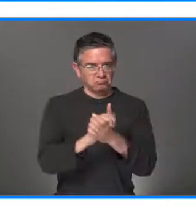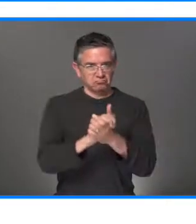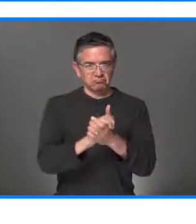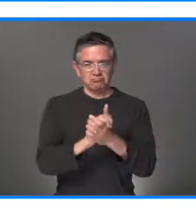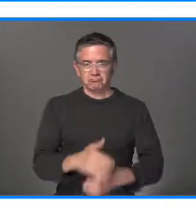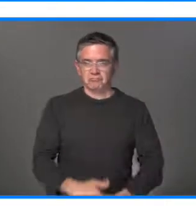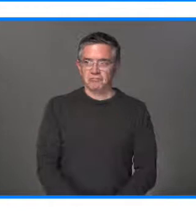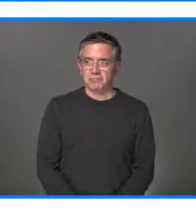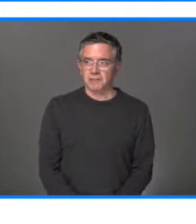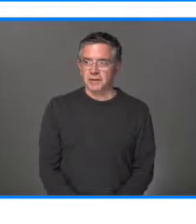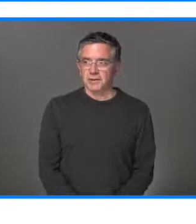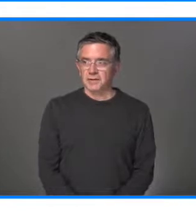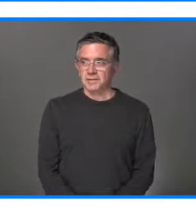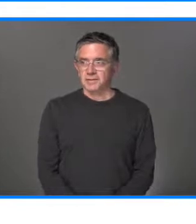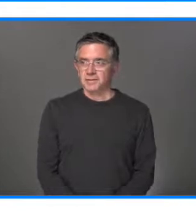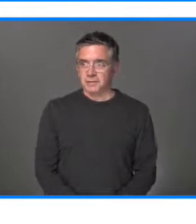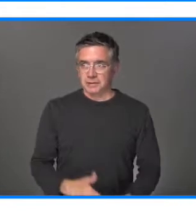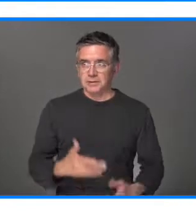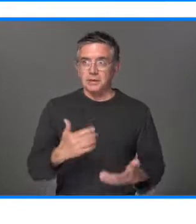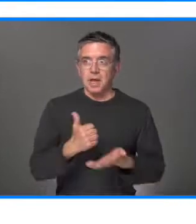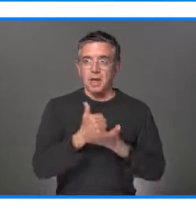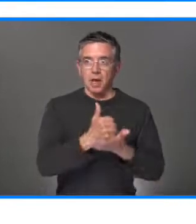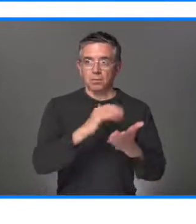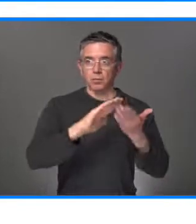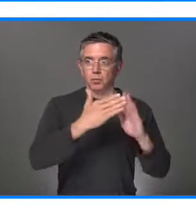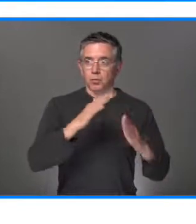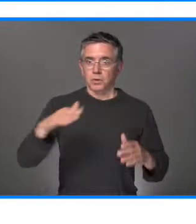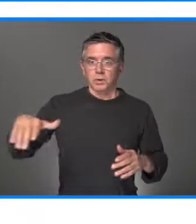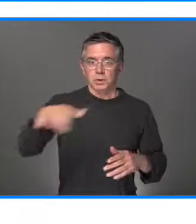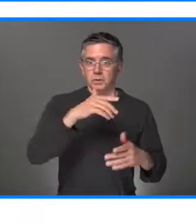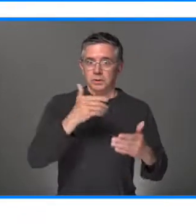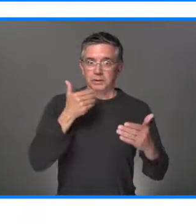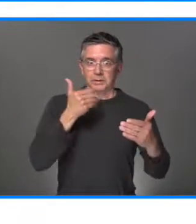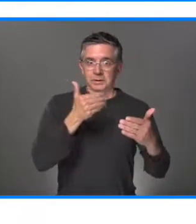to getting back to all the things we love about life in Whatcom County.